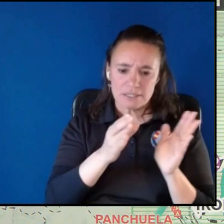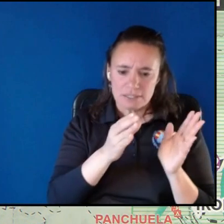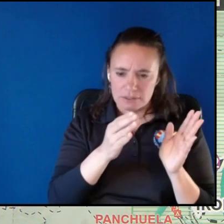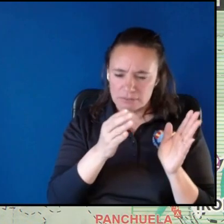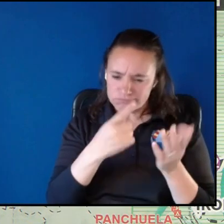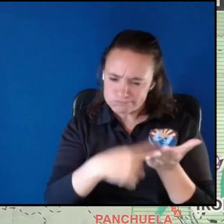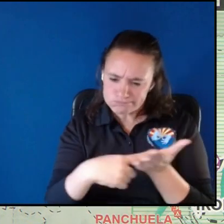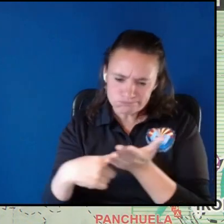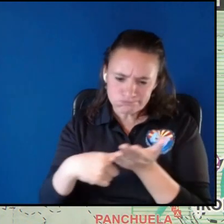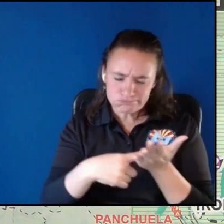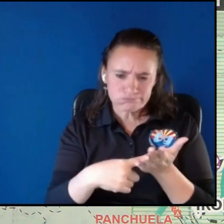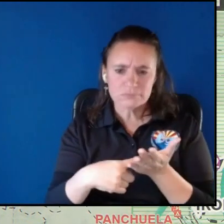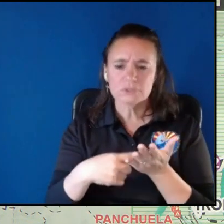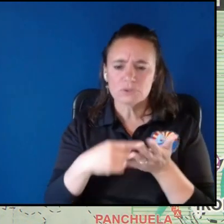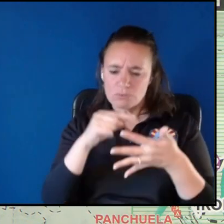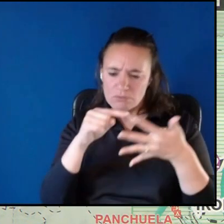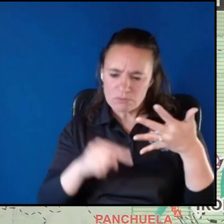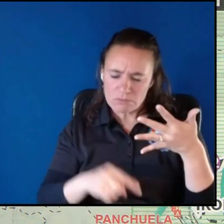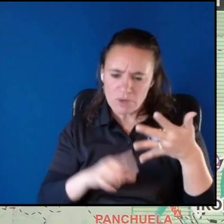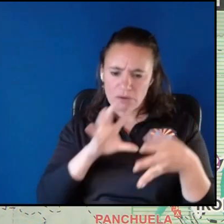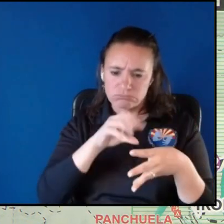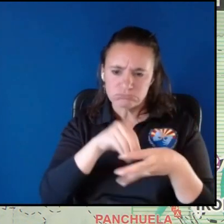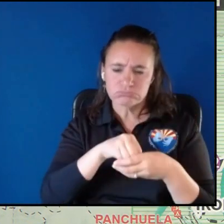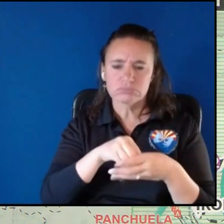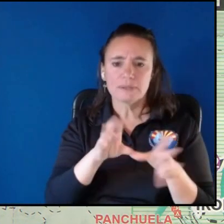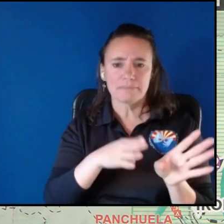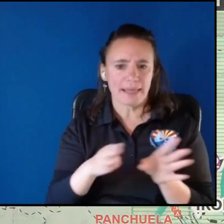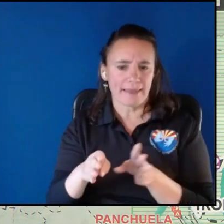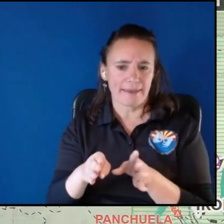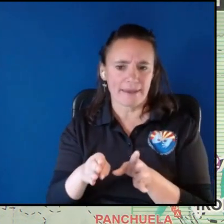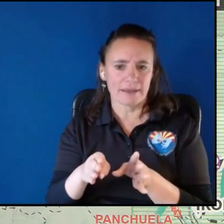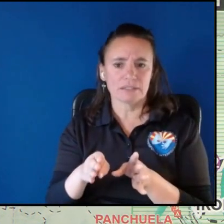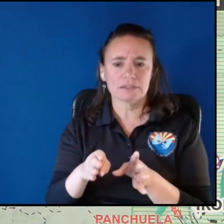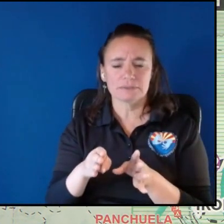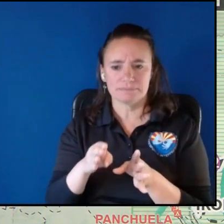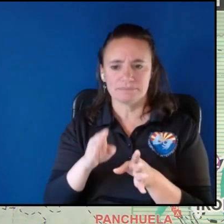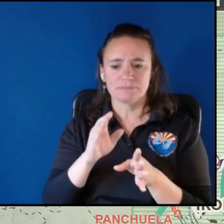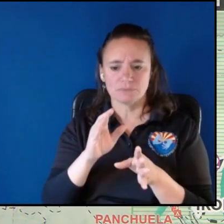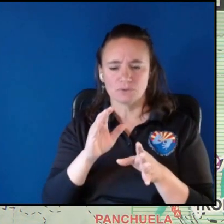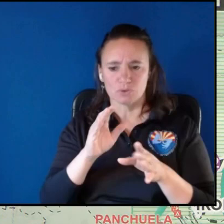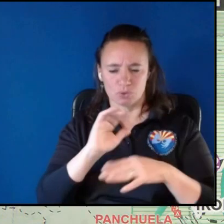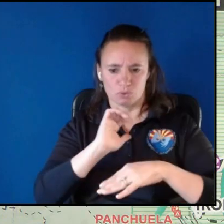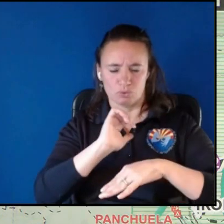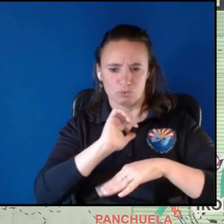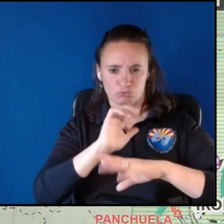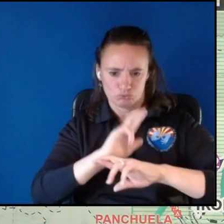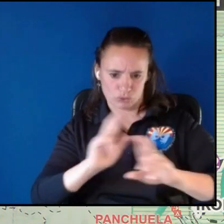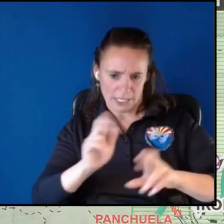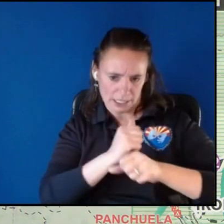need to have buffered out as we begin to implement that or prepare to implement that, if that occurs. So, some of the